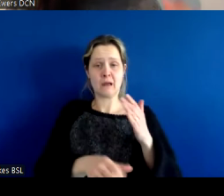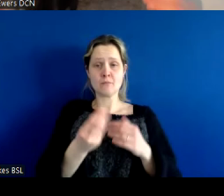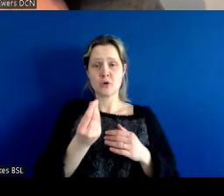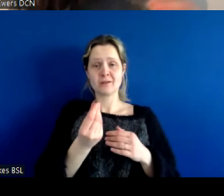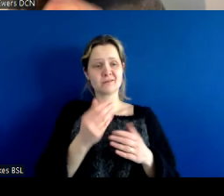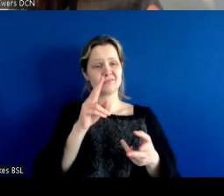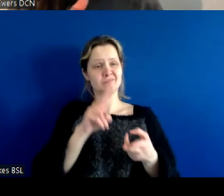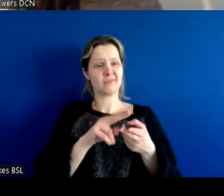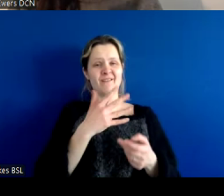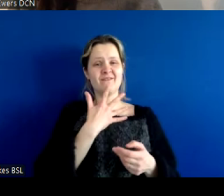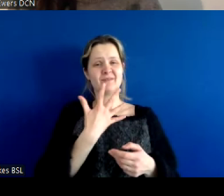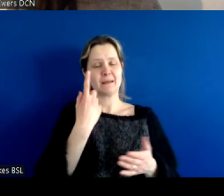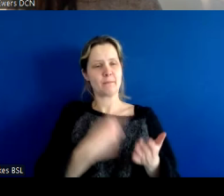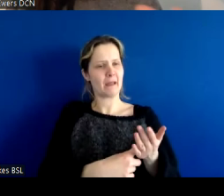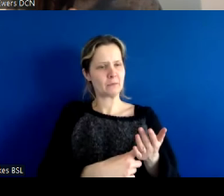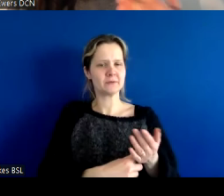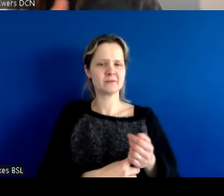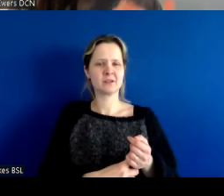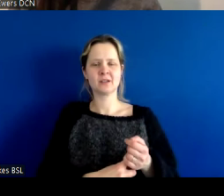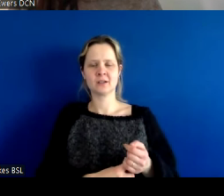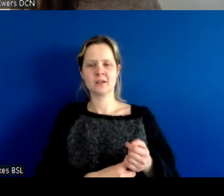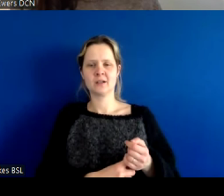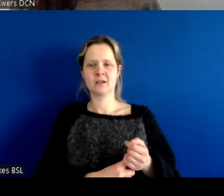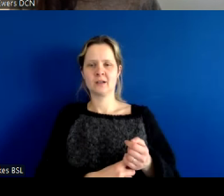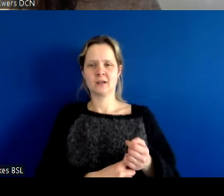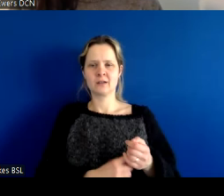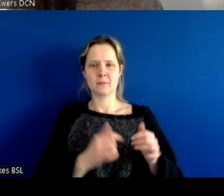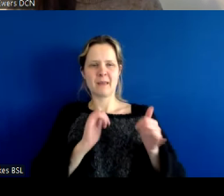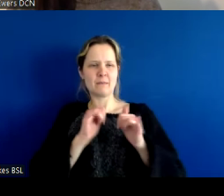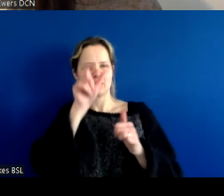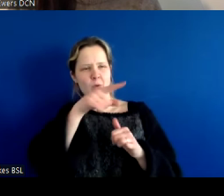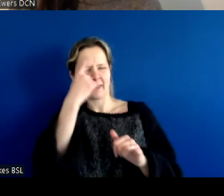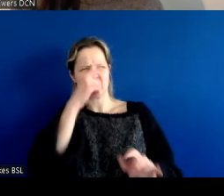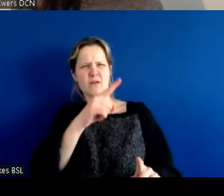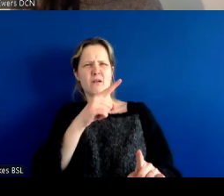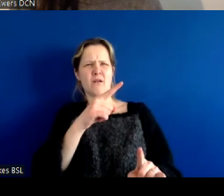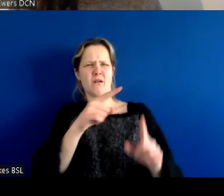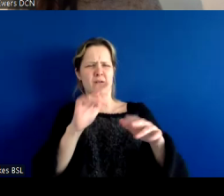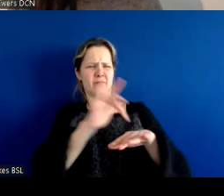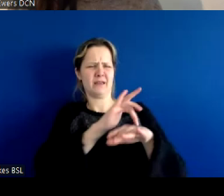They're trying to remove any barriers that people might have to coming back to the theatre.